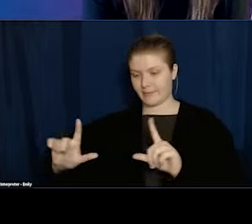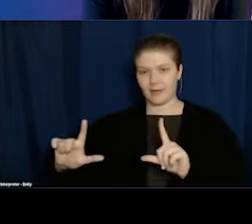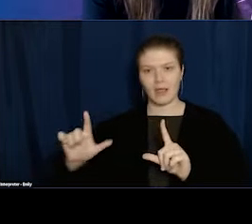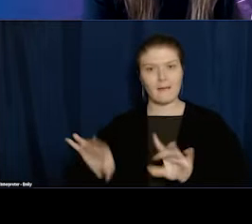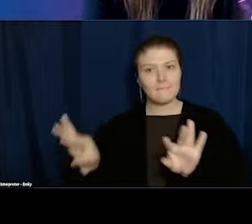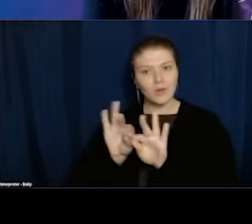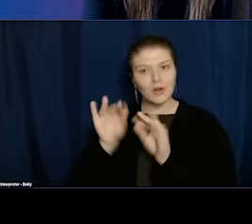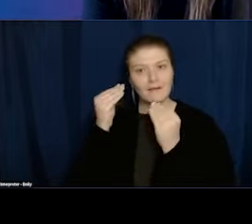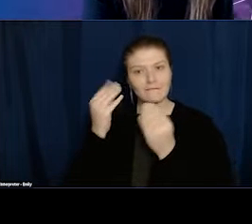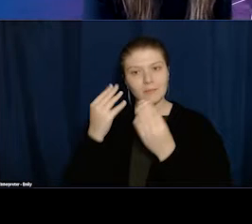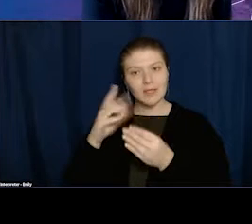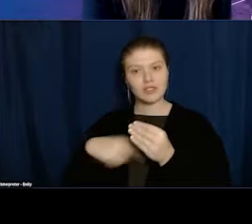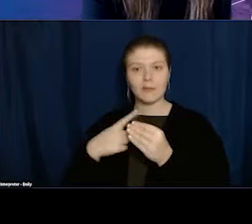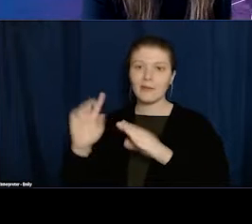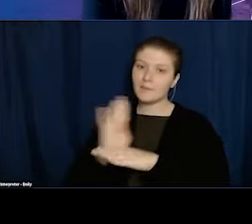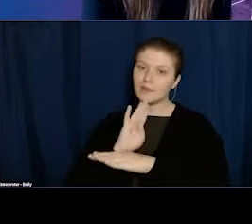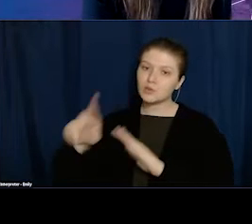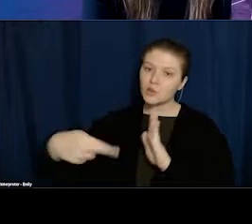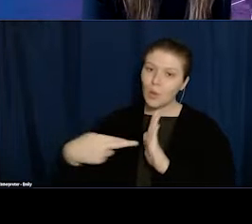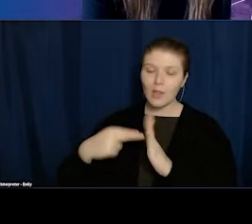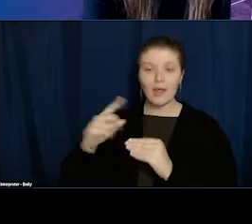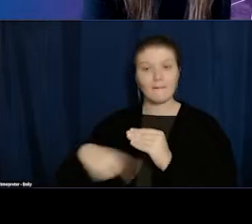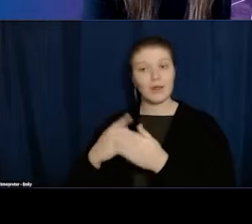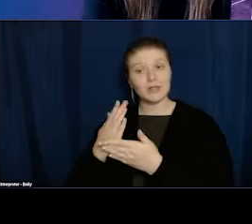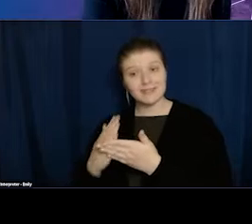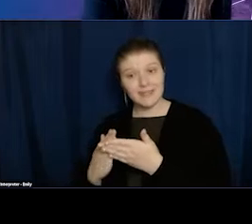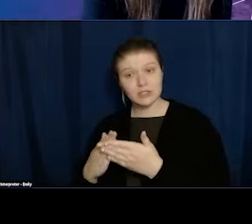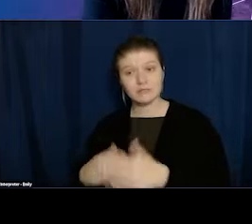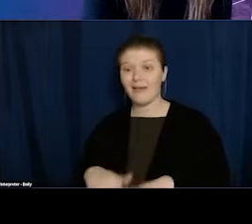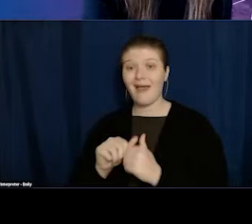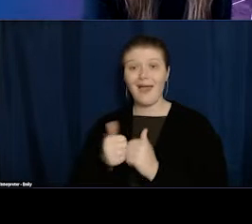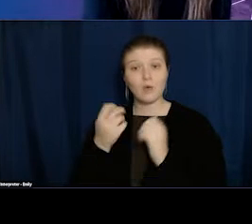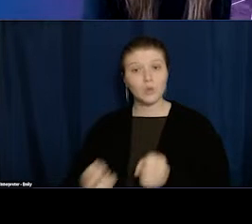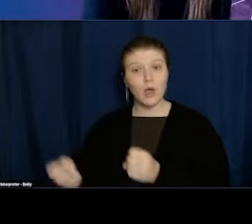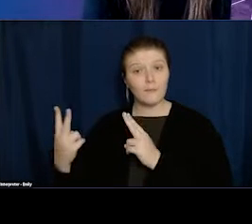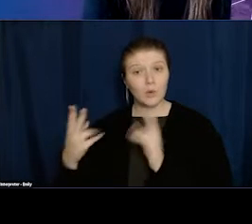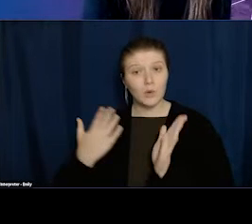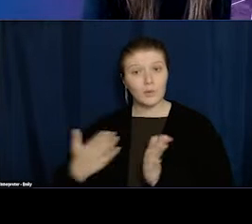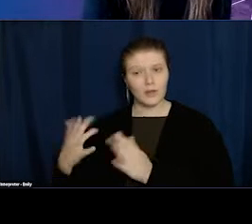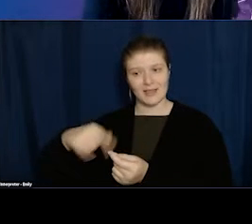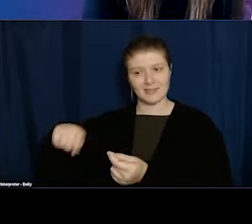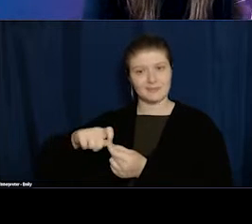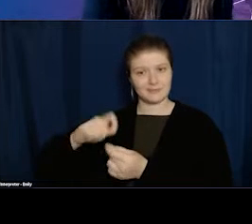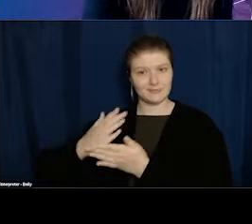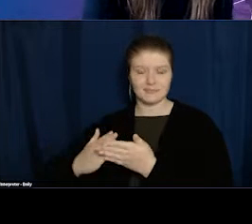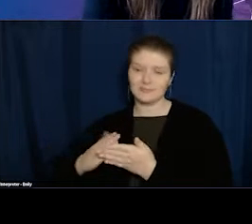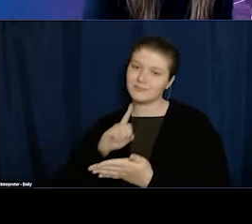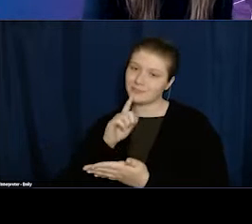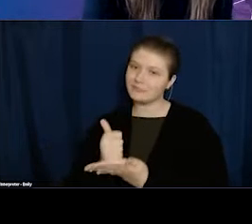about that section, or about how to upload, you know, and prepare that particular section.